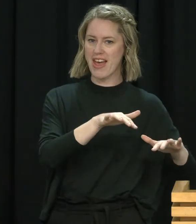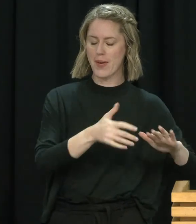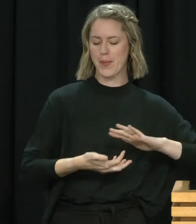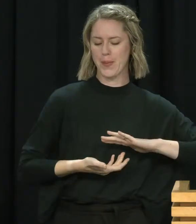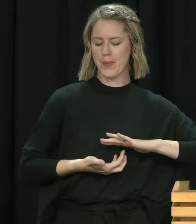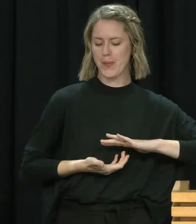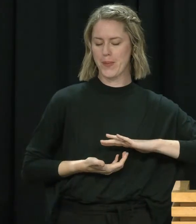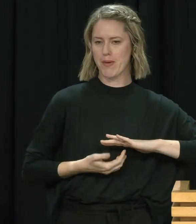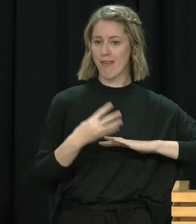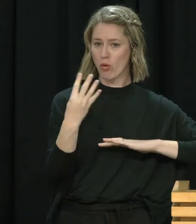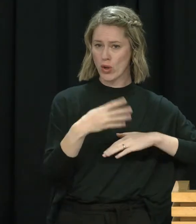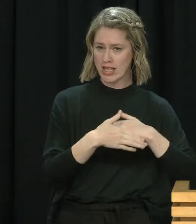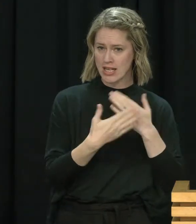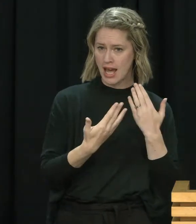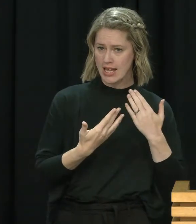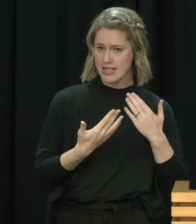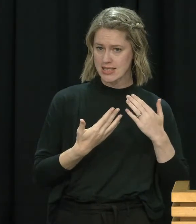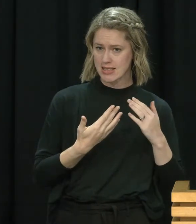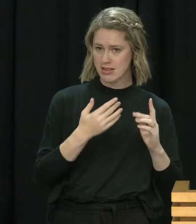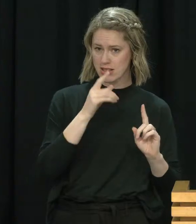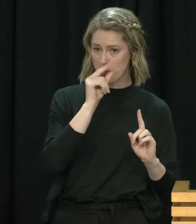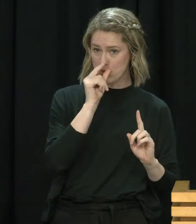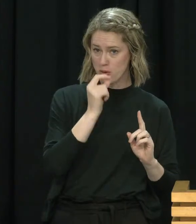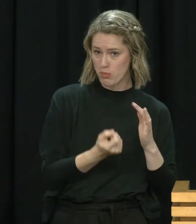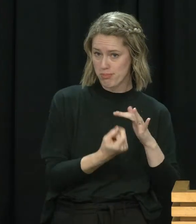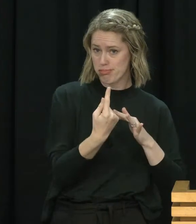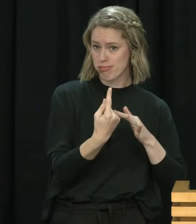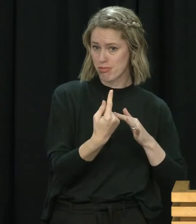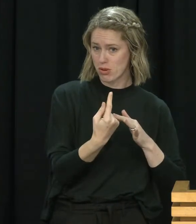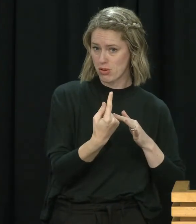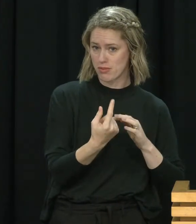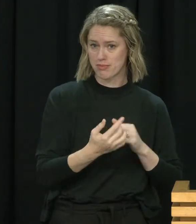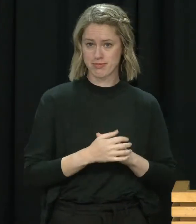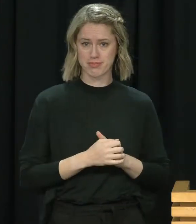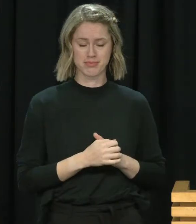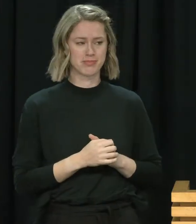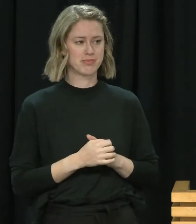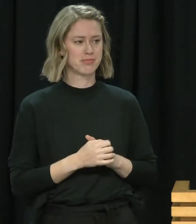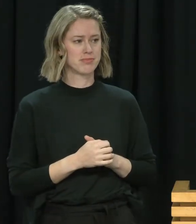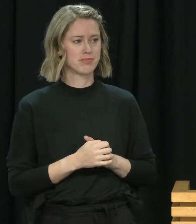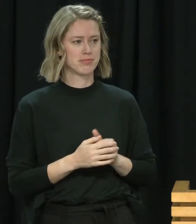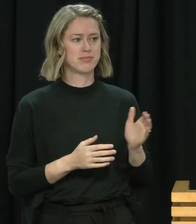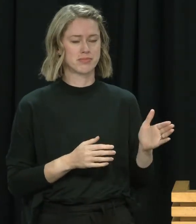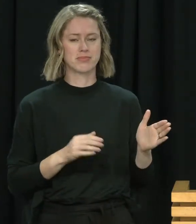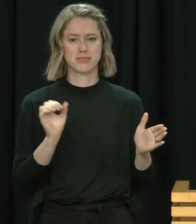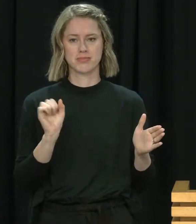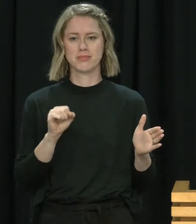But we'll keep that under close review in the next couple of days. Is there a chance of